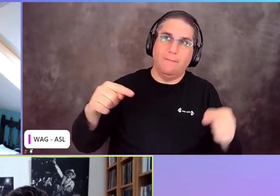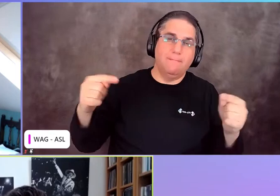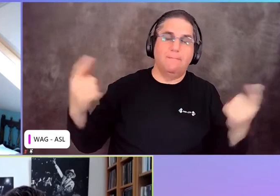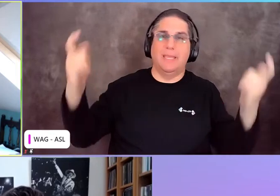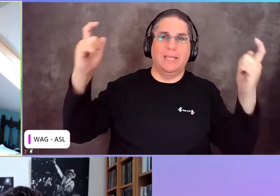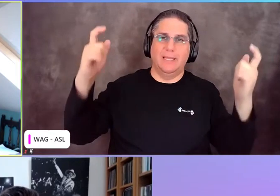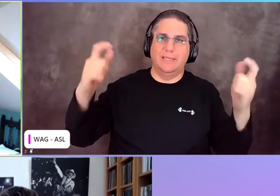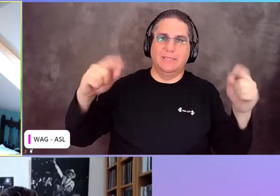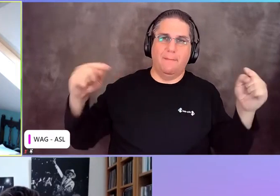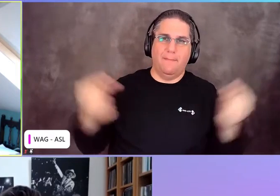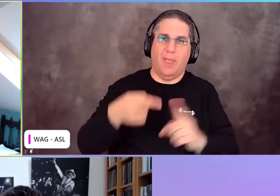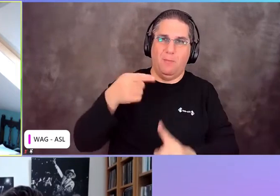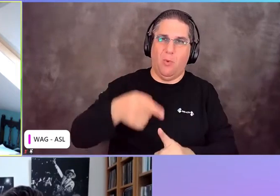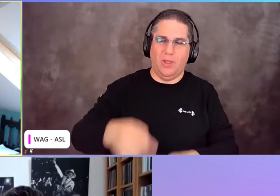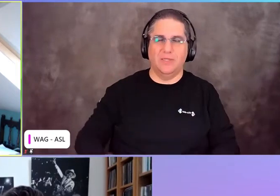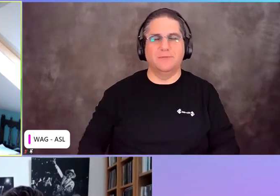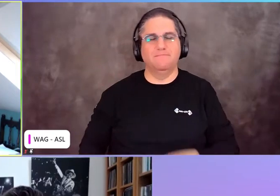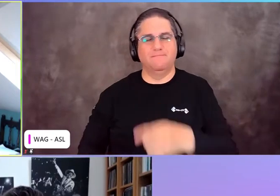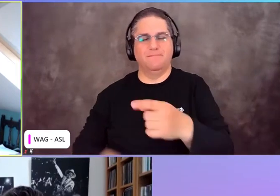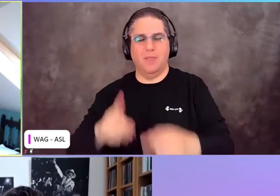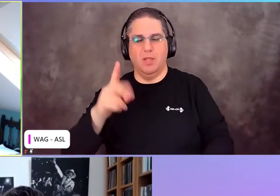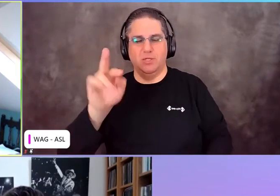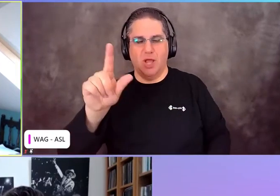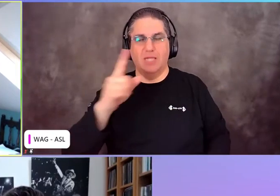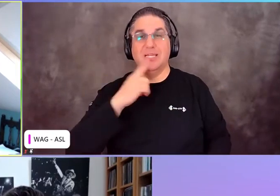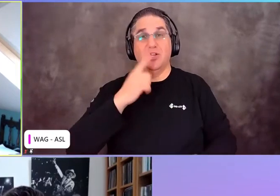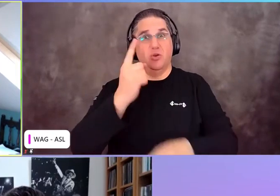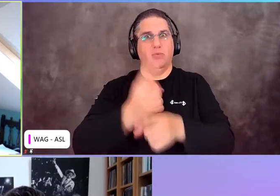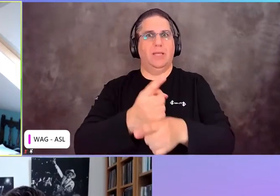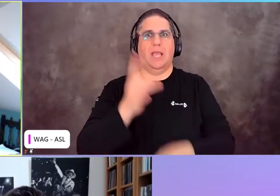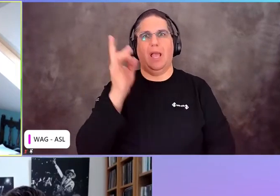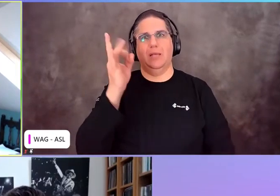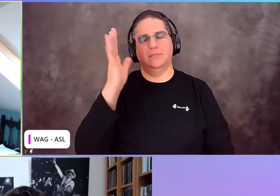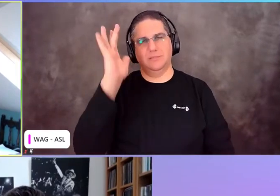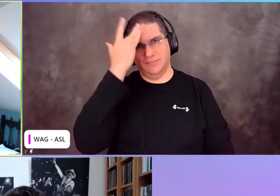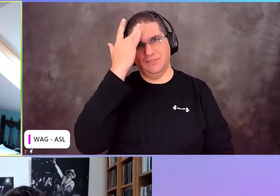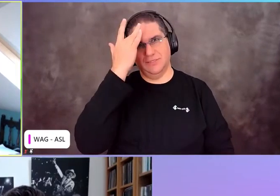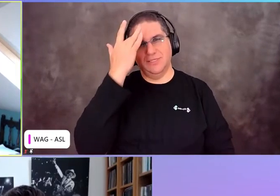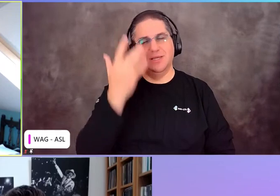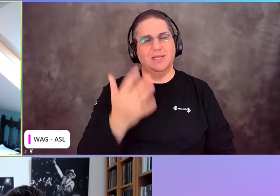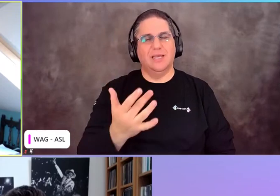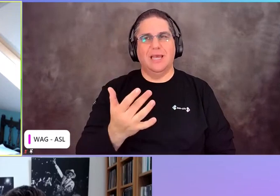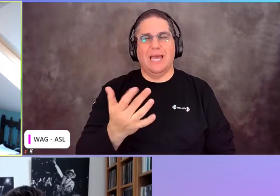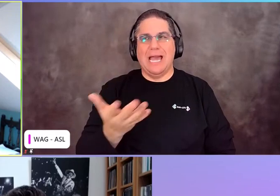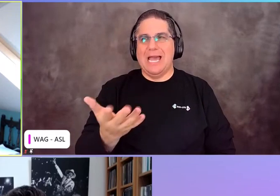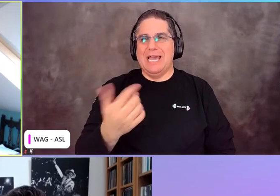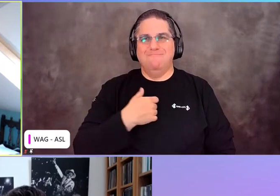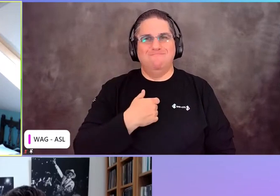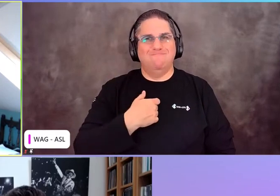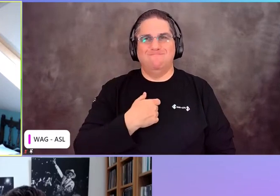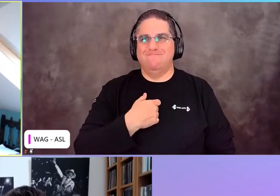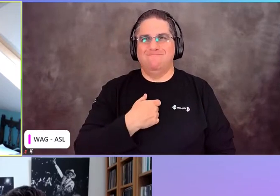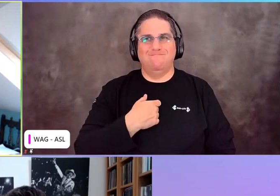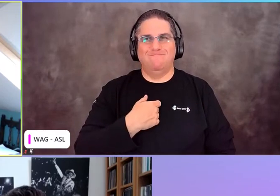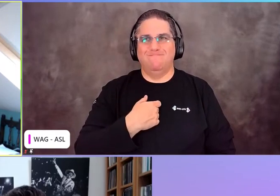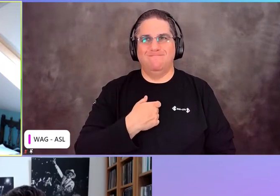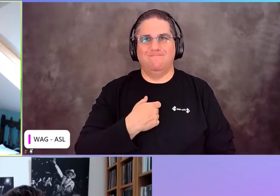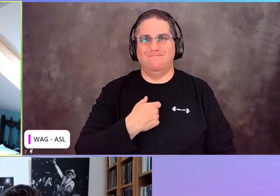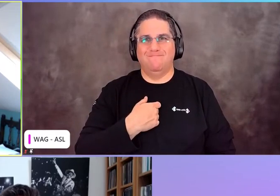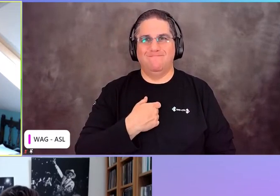is wondering what are you going to do with all your PDF's? As we all know this is one of the biggest points